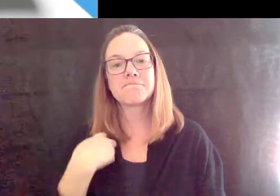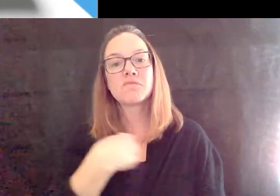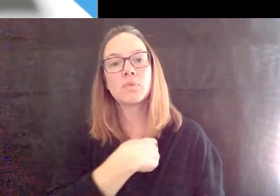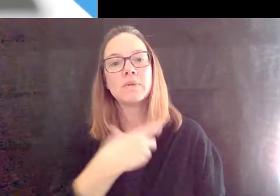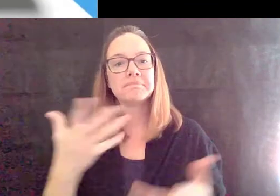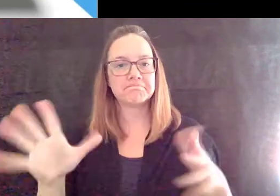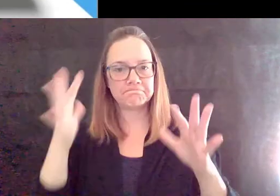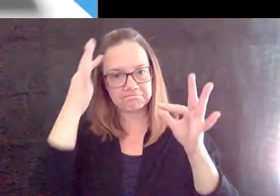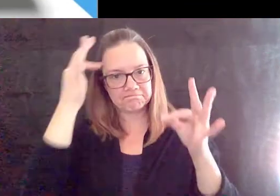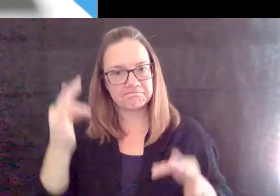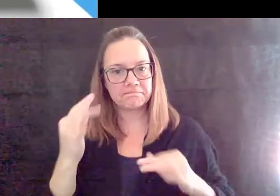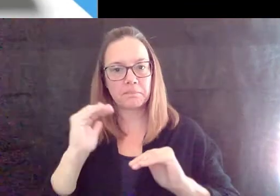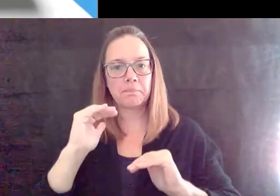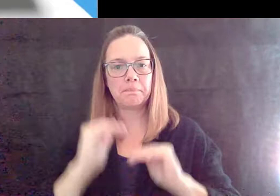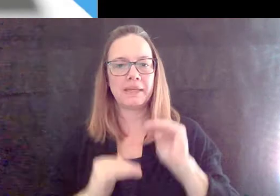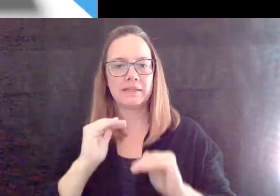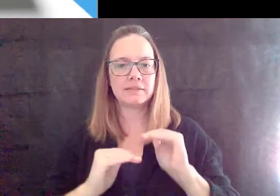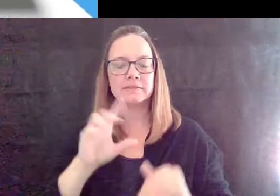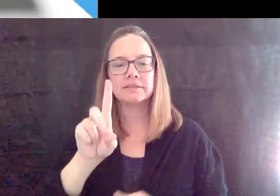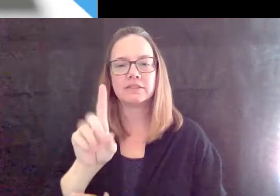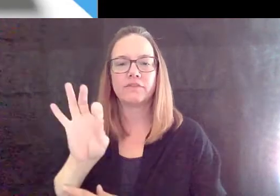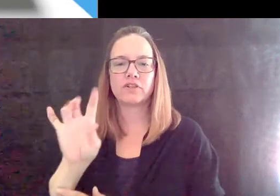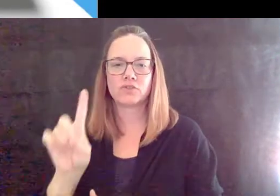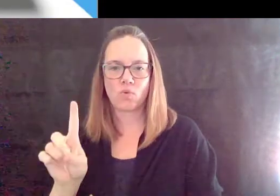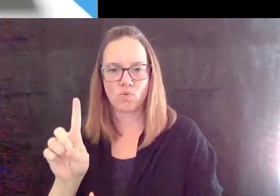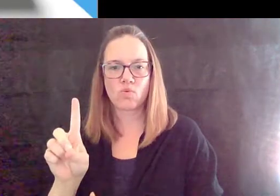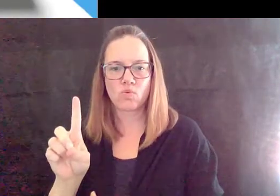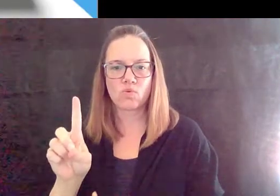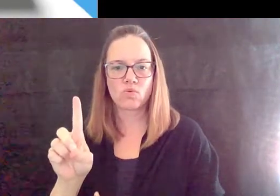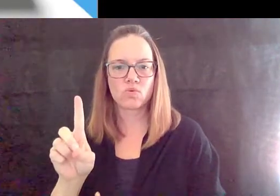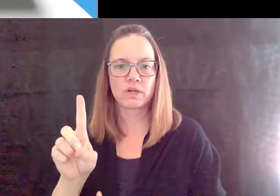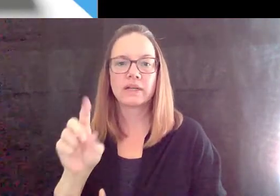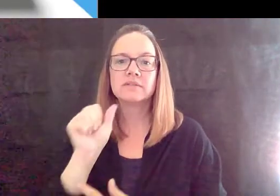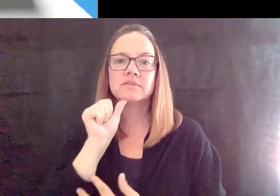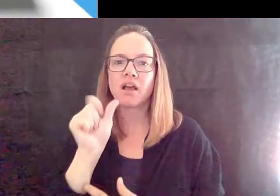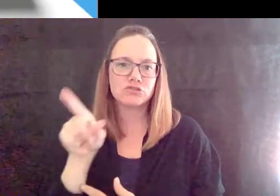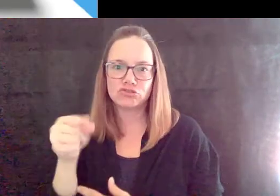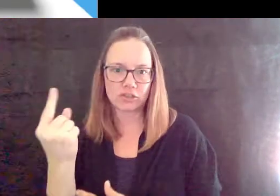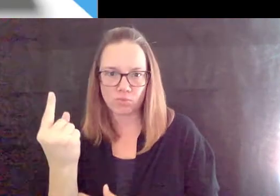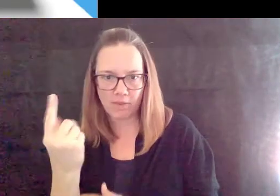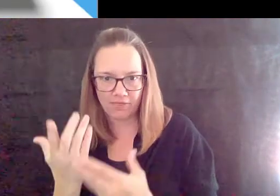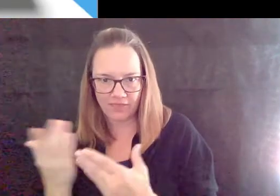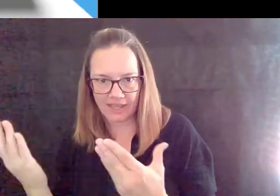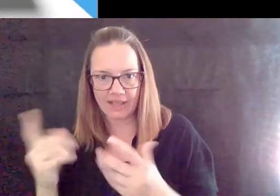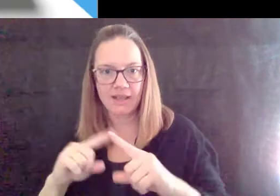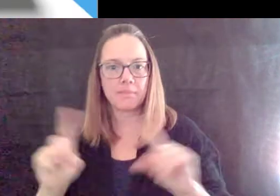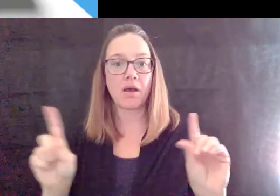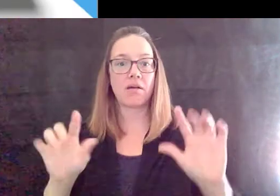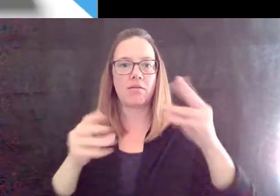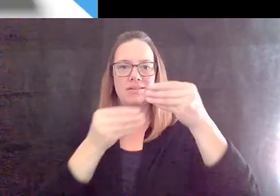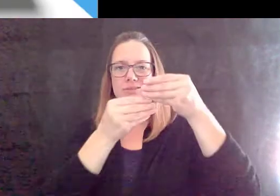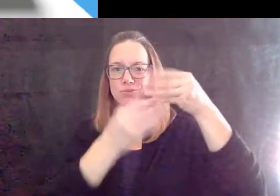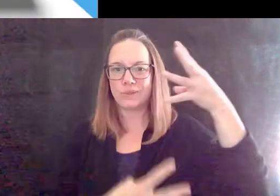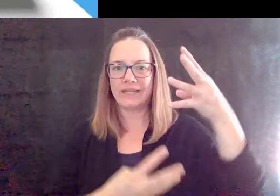So we decided to build a digital front door, which is, again, not a single thing but a suite of services.